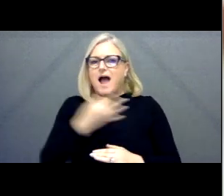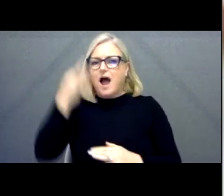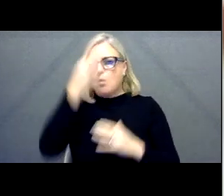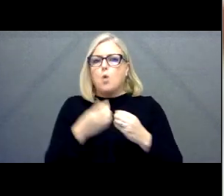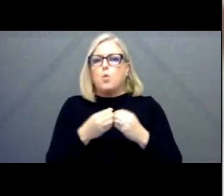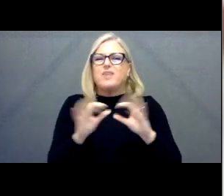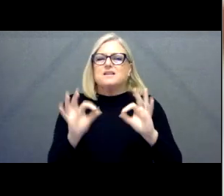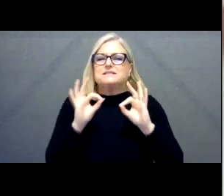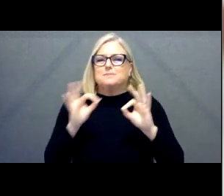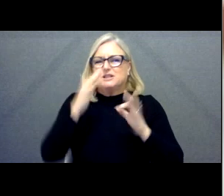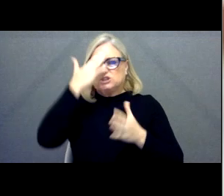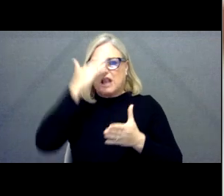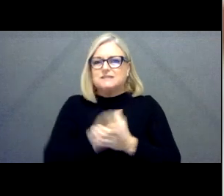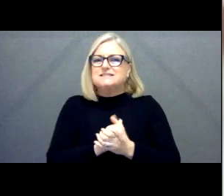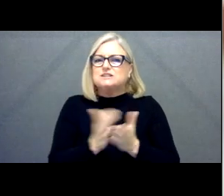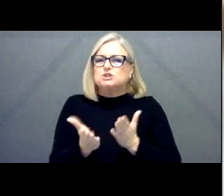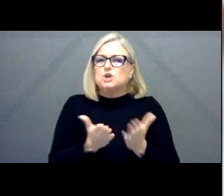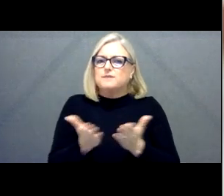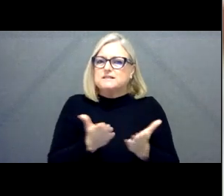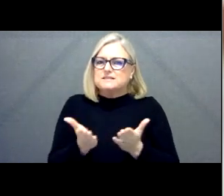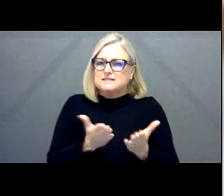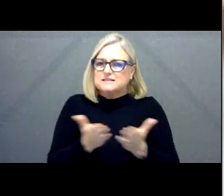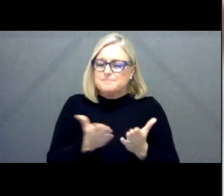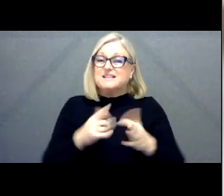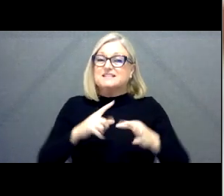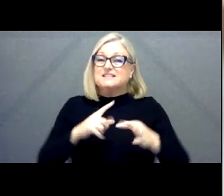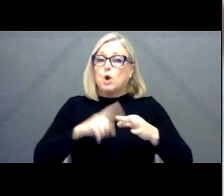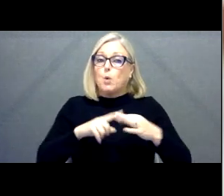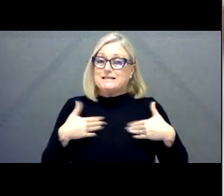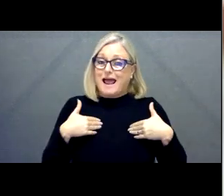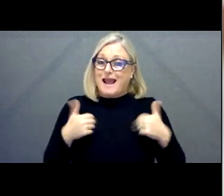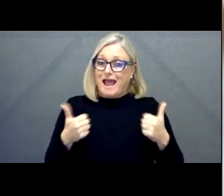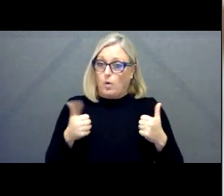um and that is managed through Queensland Health and those service providers that are available